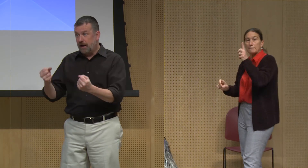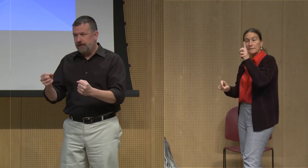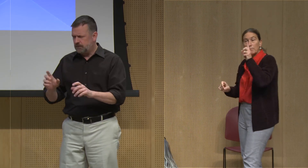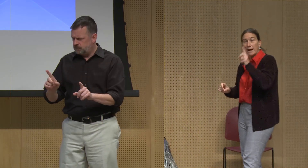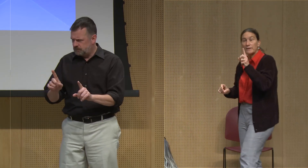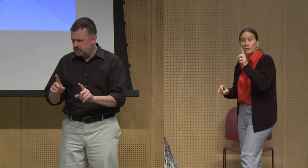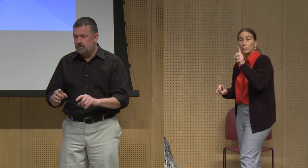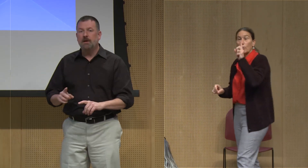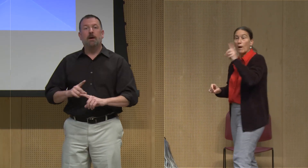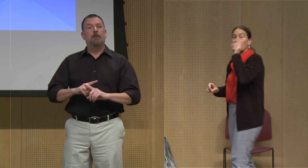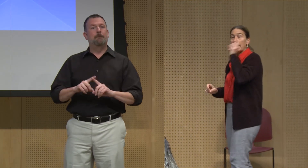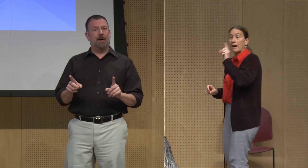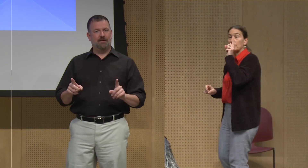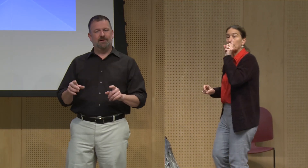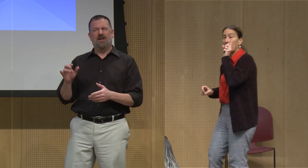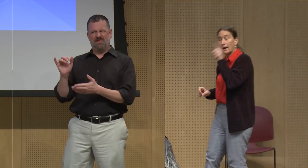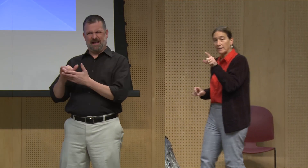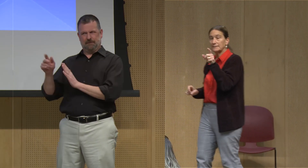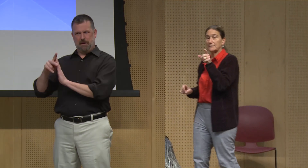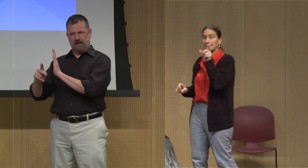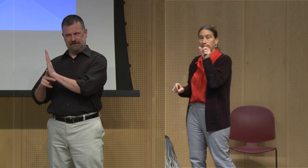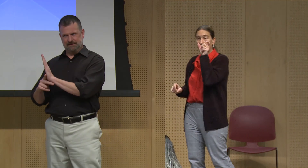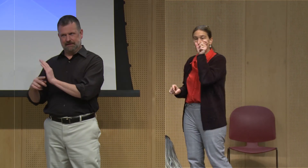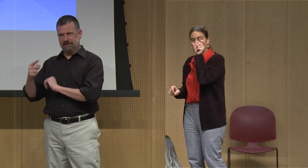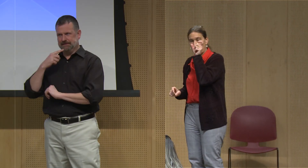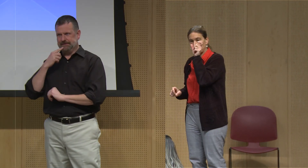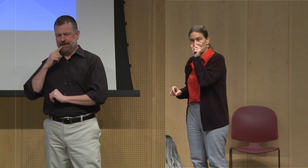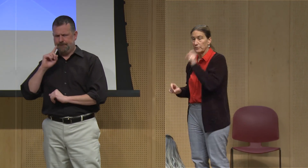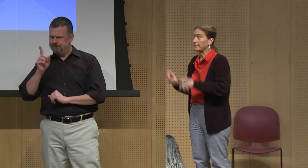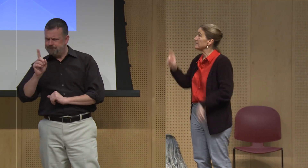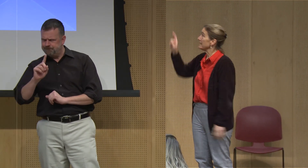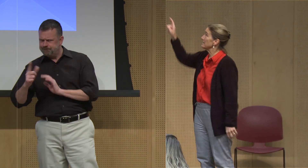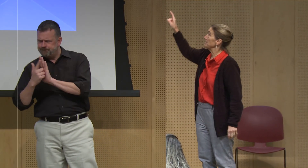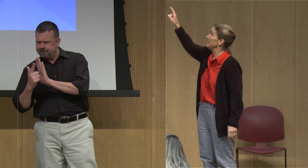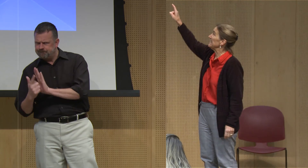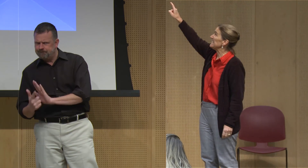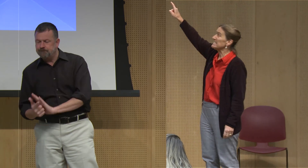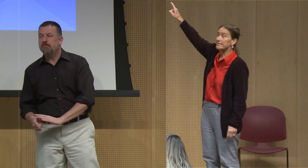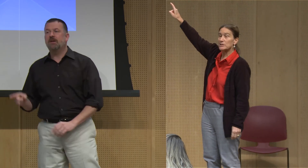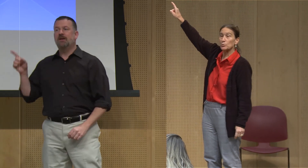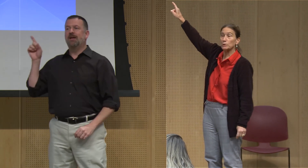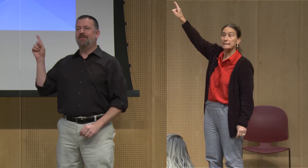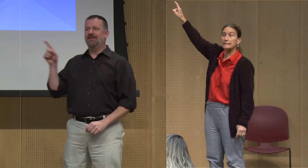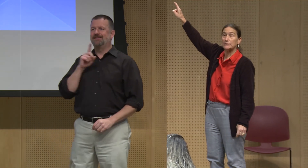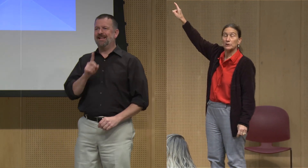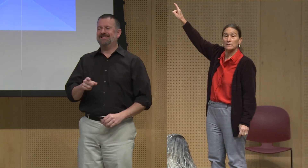BUT MIND YOU, WHILE WE HAVE POLICIES THAT SAY NOT TO DO THAT, THIS ENDS UP BEING AN INDIVIDUAL DECISION.